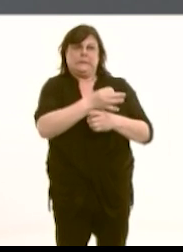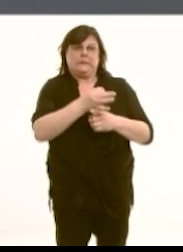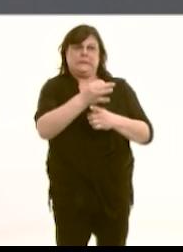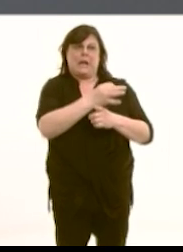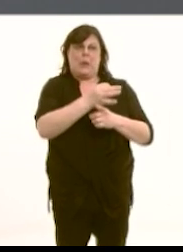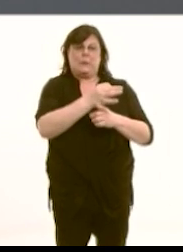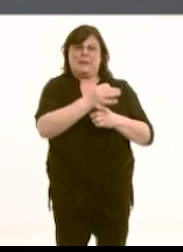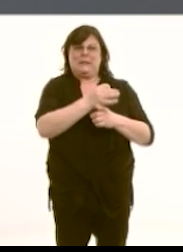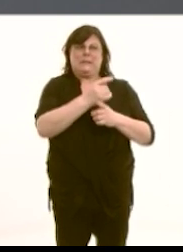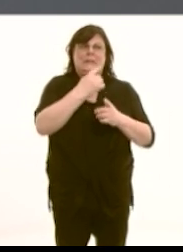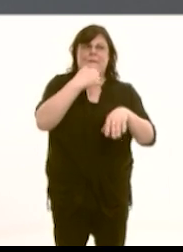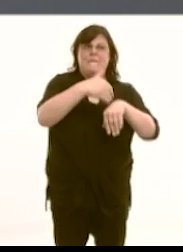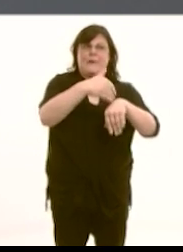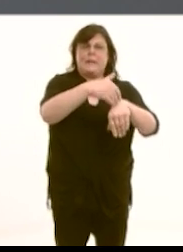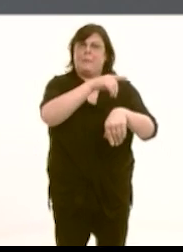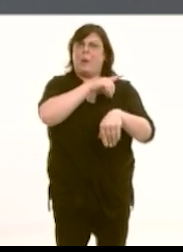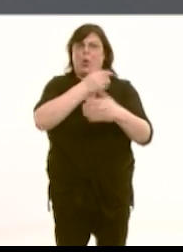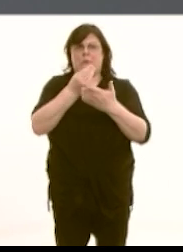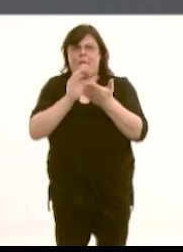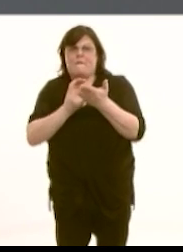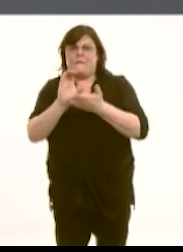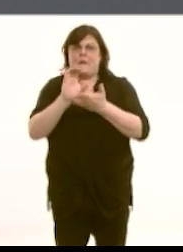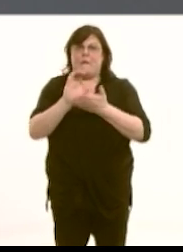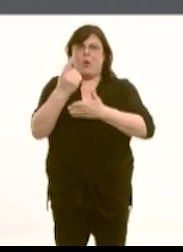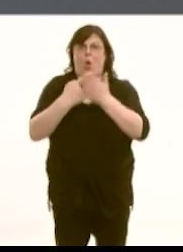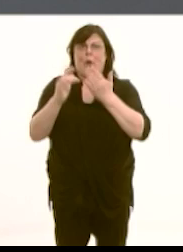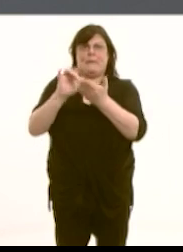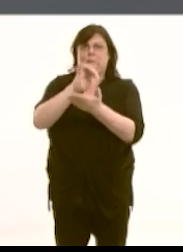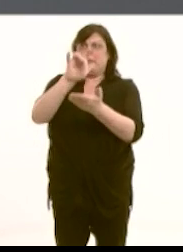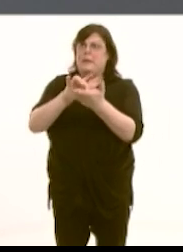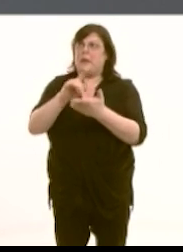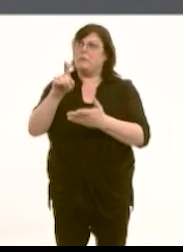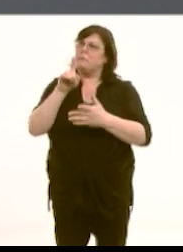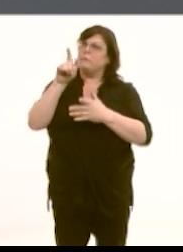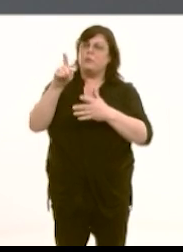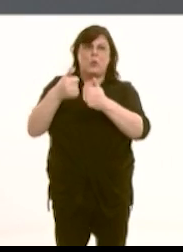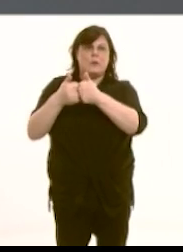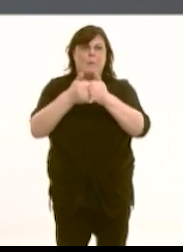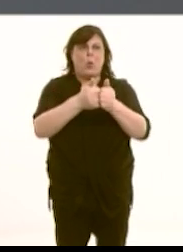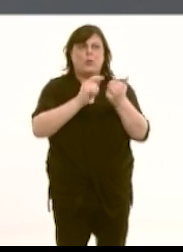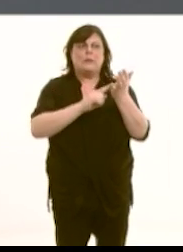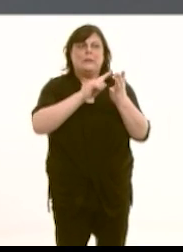within a city region. What can the city region board do to ensure that towns such as Llanelli, Burry Port and